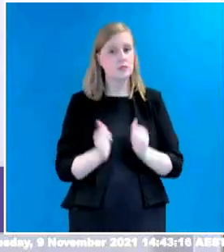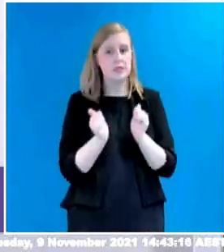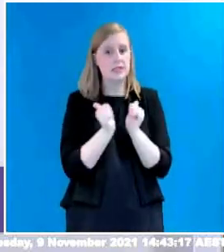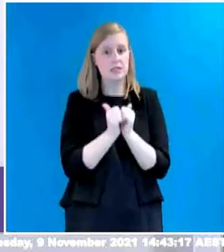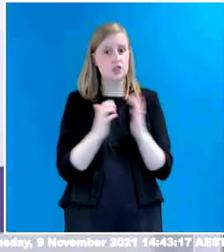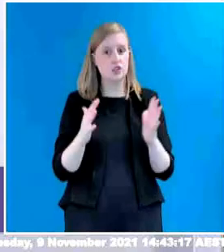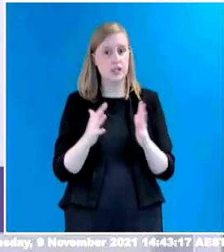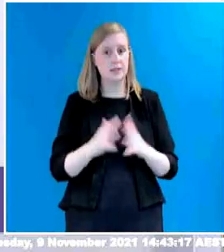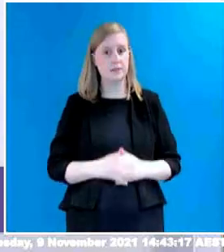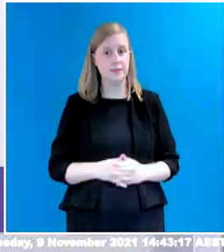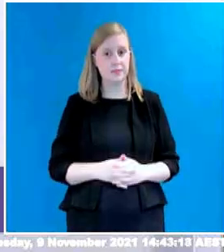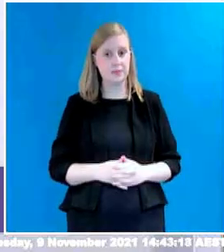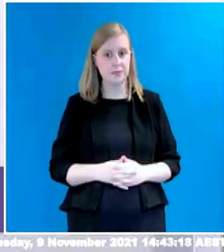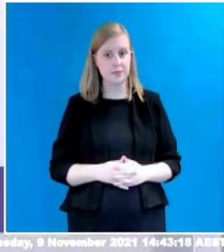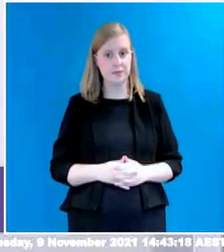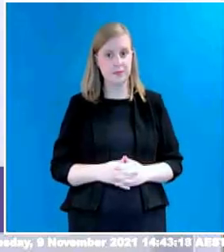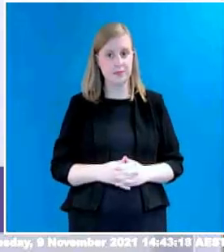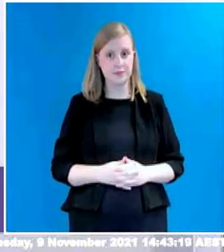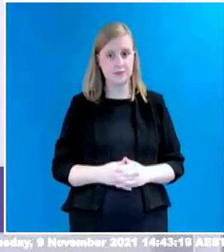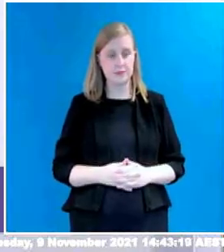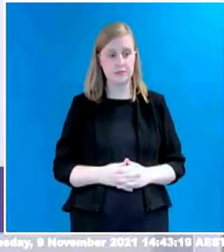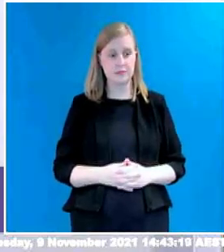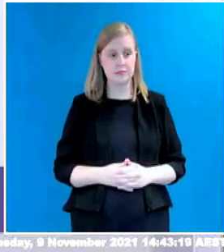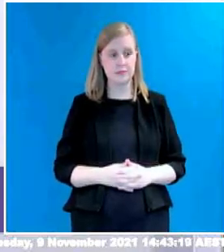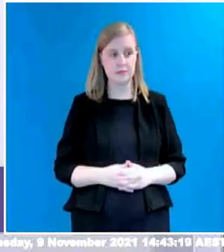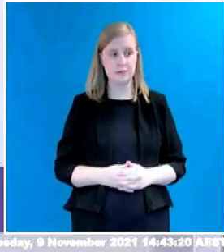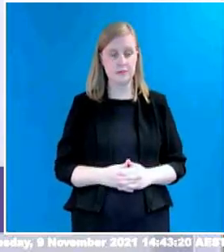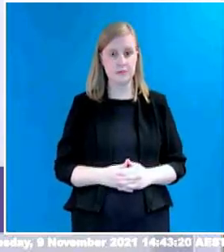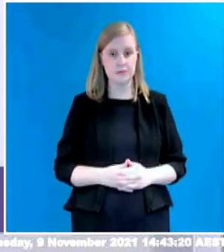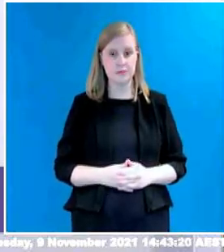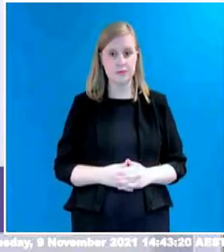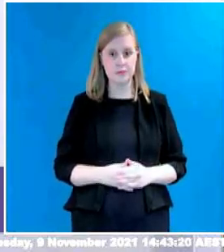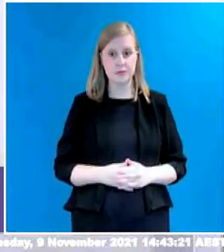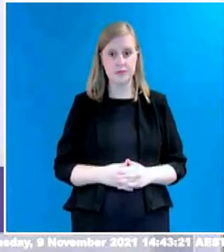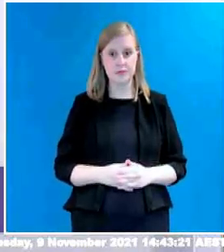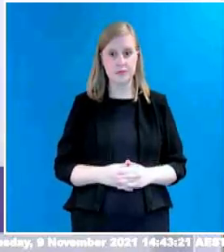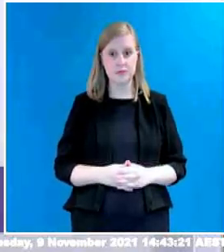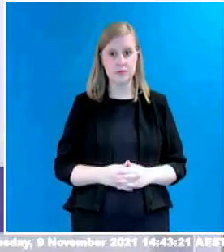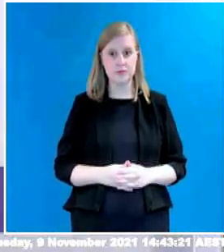Can I come to some particular features of the CRPD.